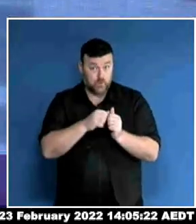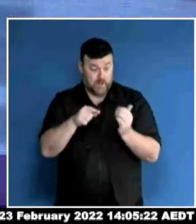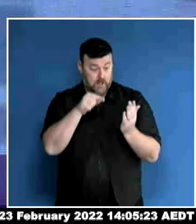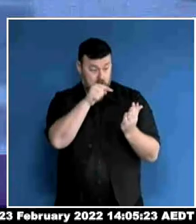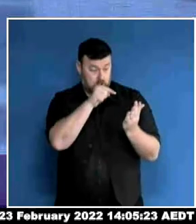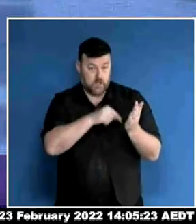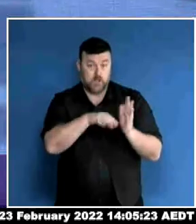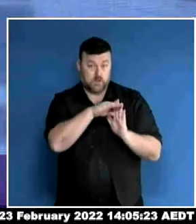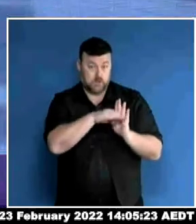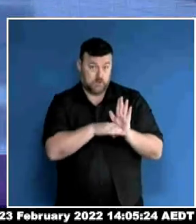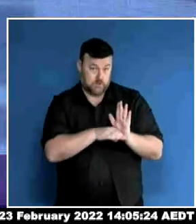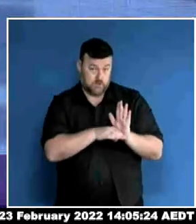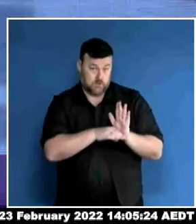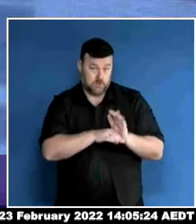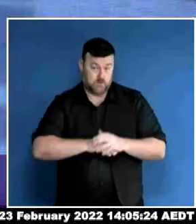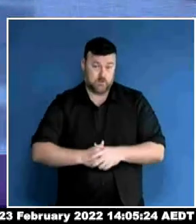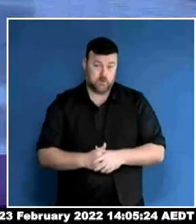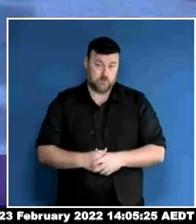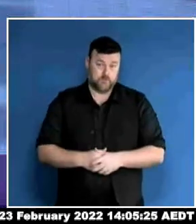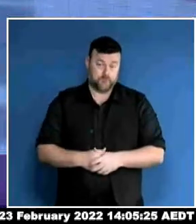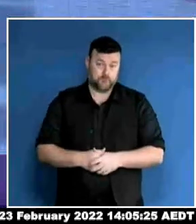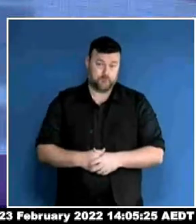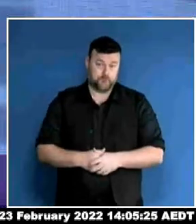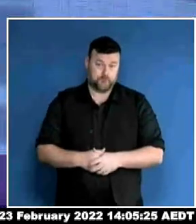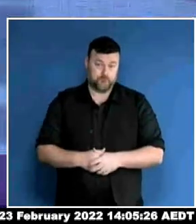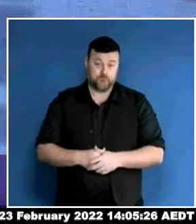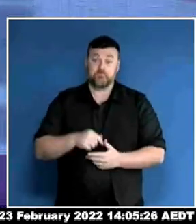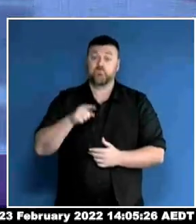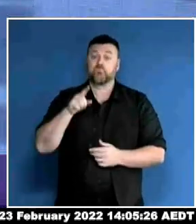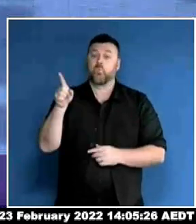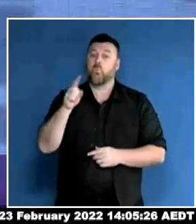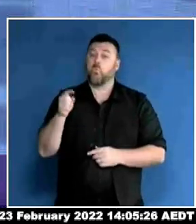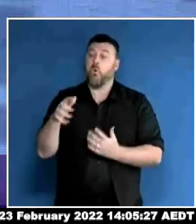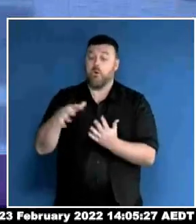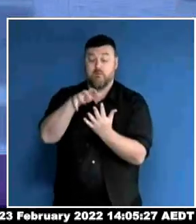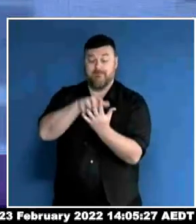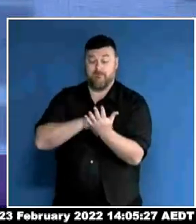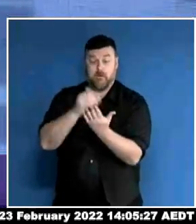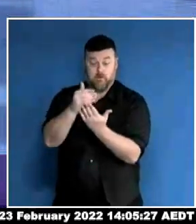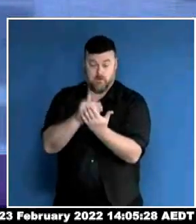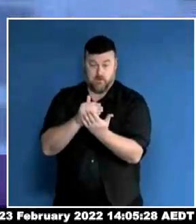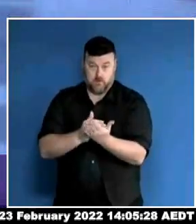whether these were the duties that you were doing when you first started at BusyBeans.